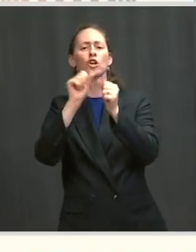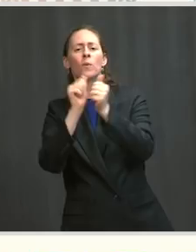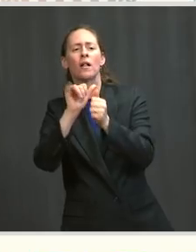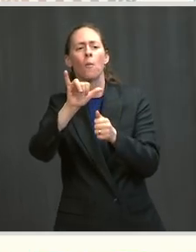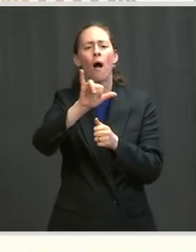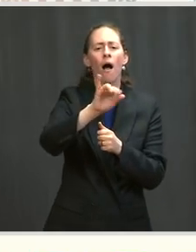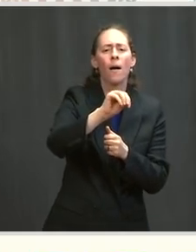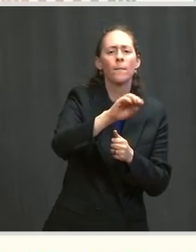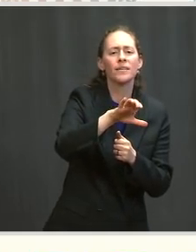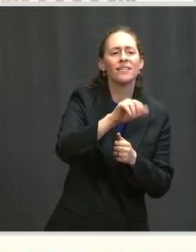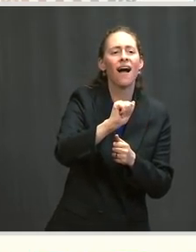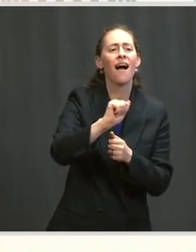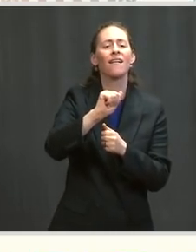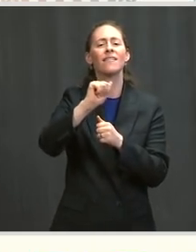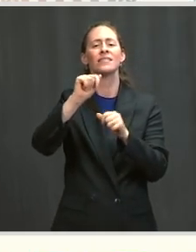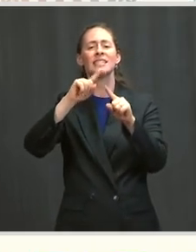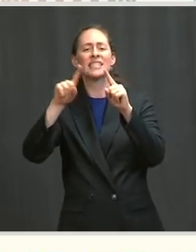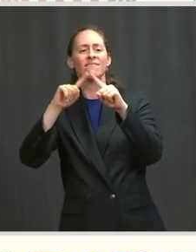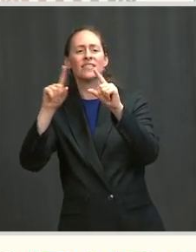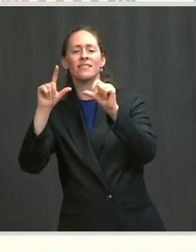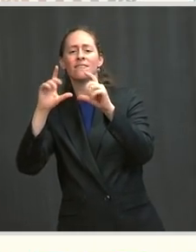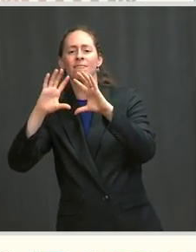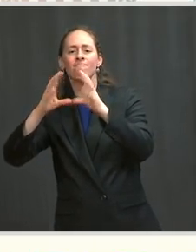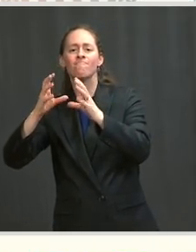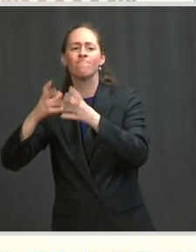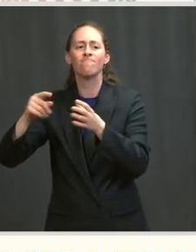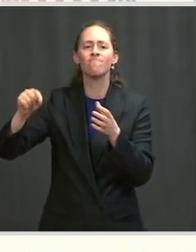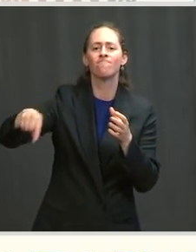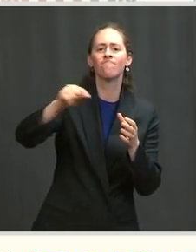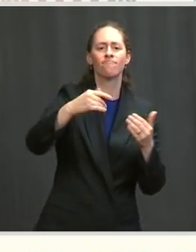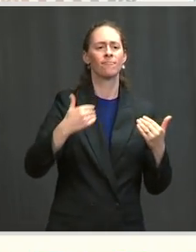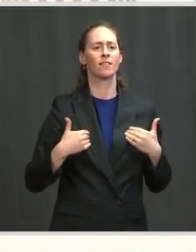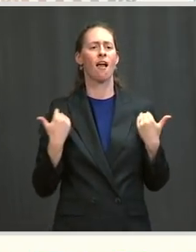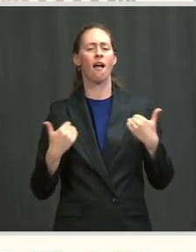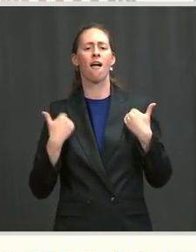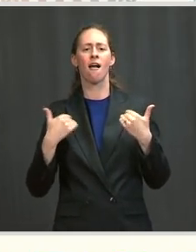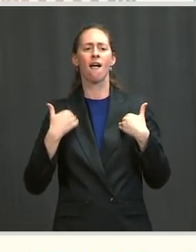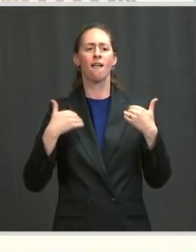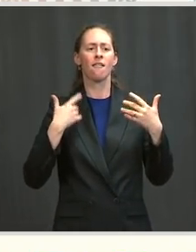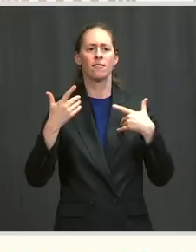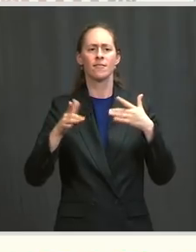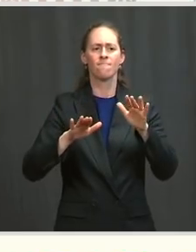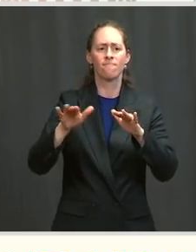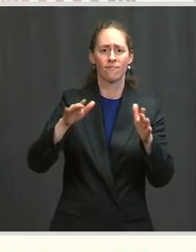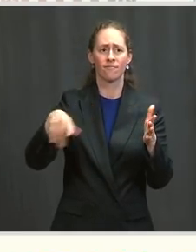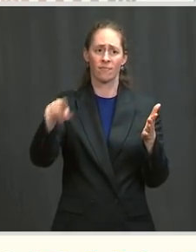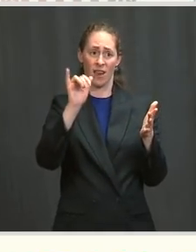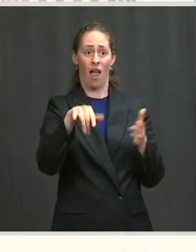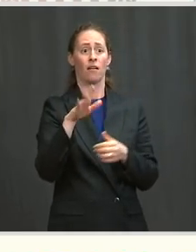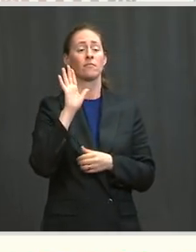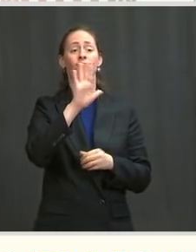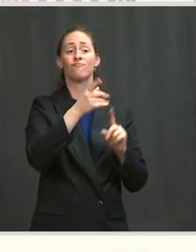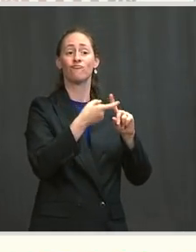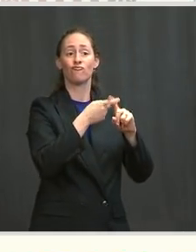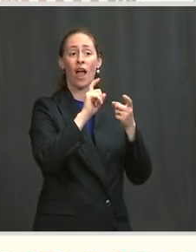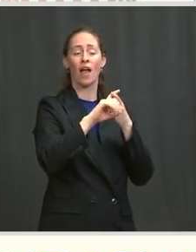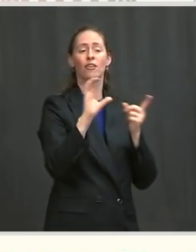all the areas where young people can find some solace -- his buddy Chris Coons and my buddy Senator Coons knows what he's done.